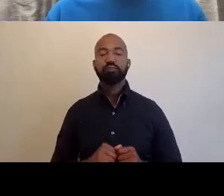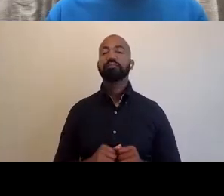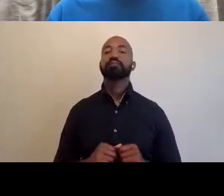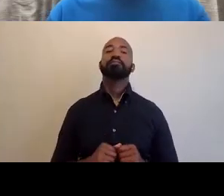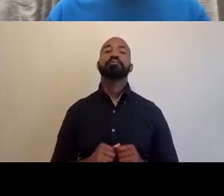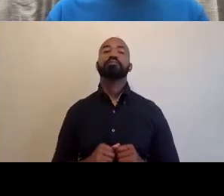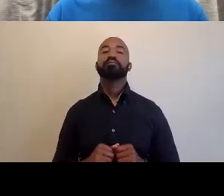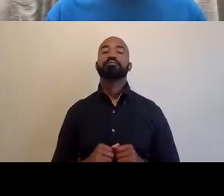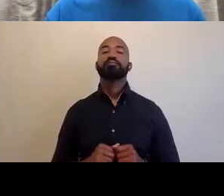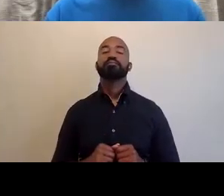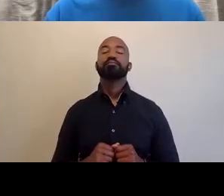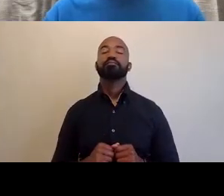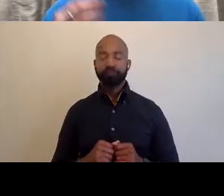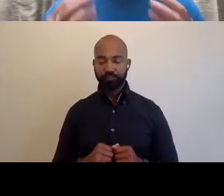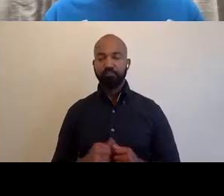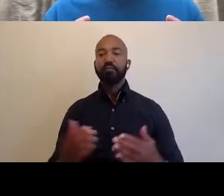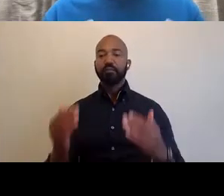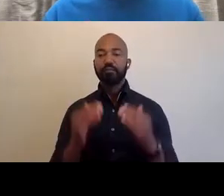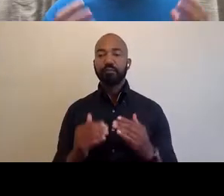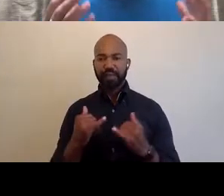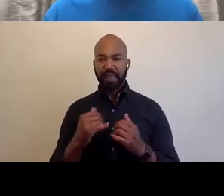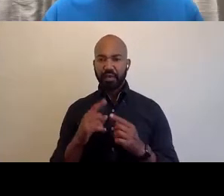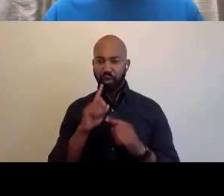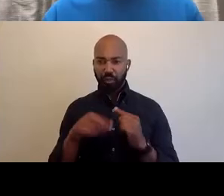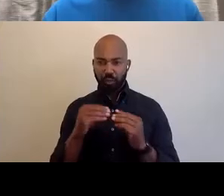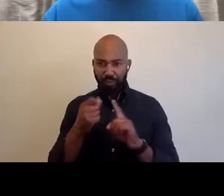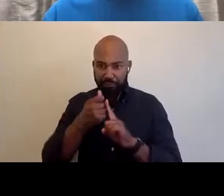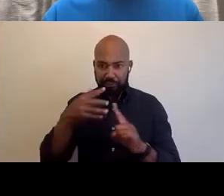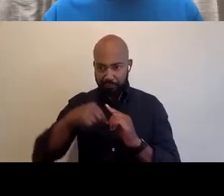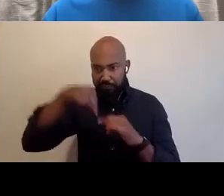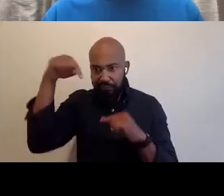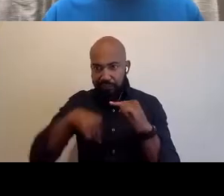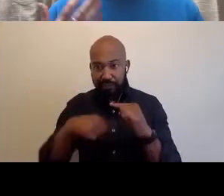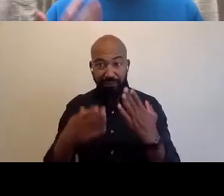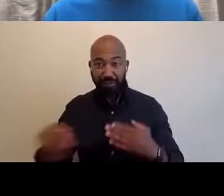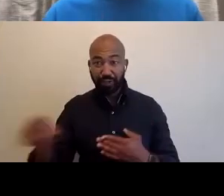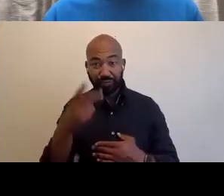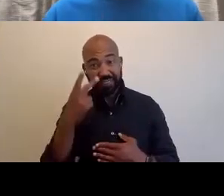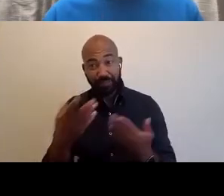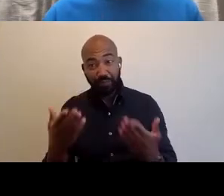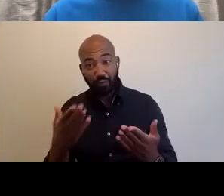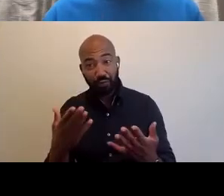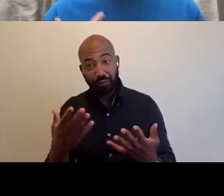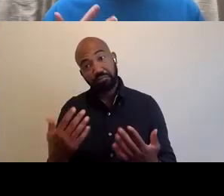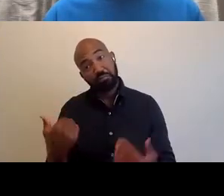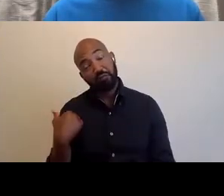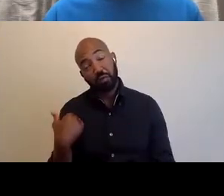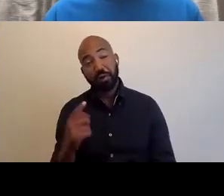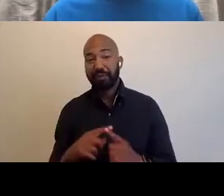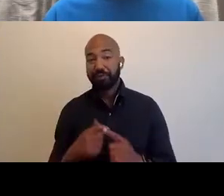Okay, so we're gonna get into really the nitty gritty, and I apologize if this is something that you've seen before. These are really important components